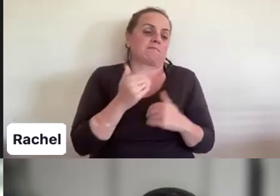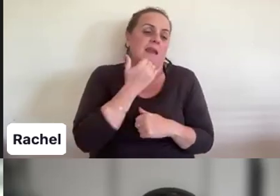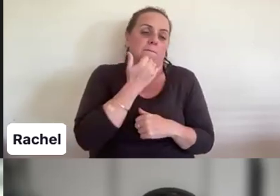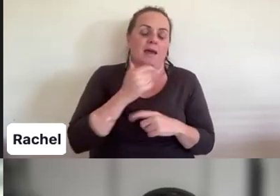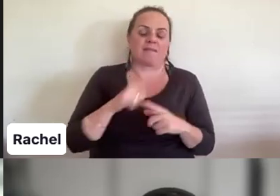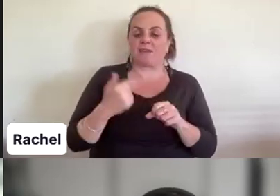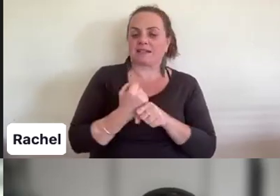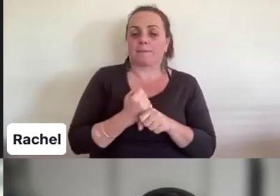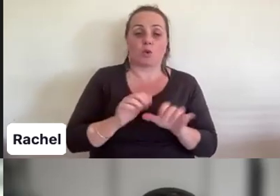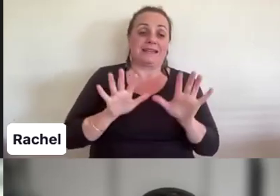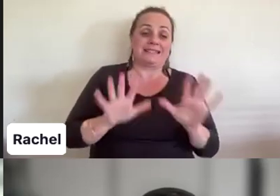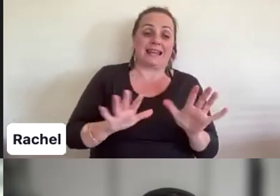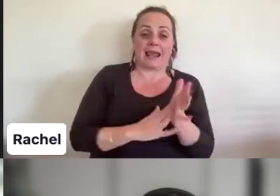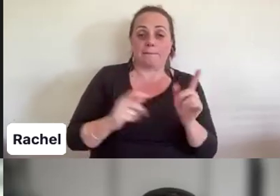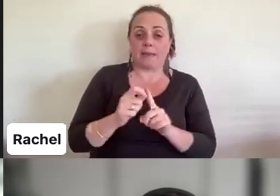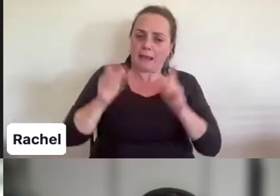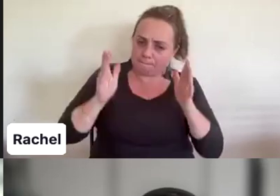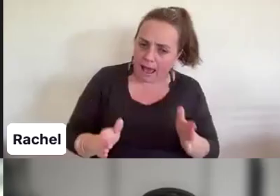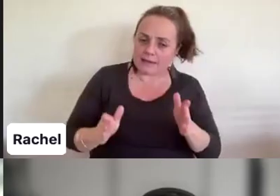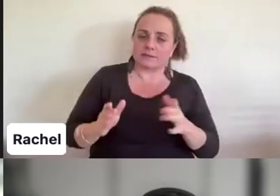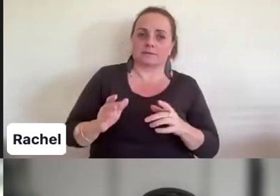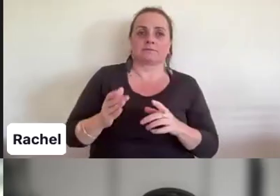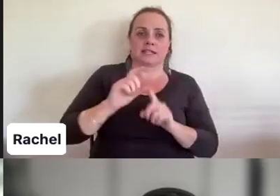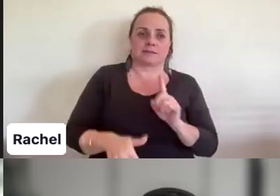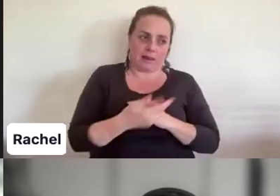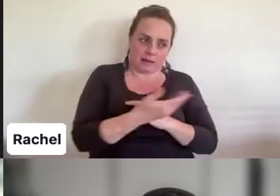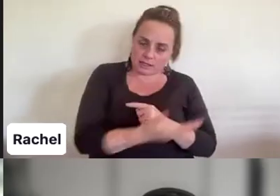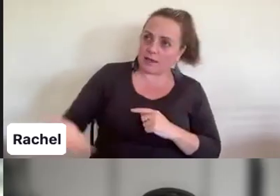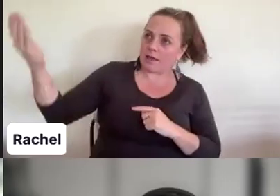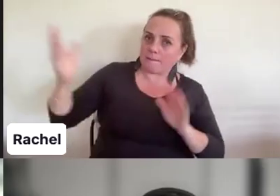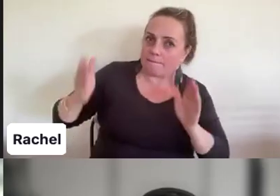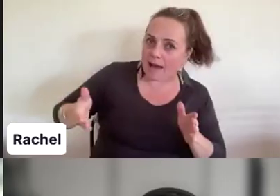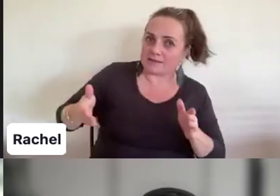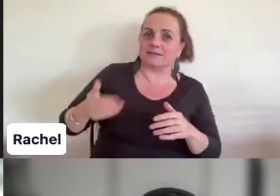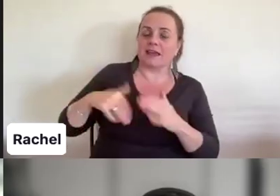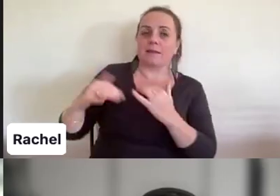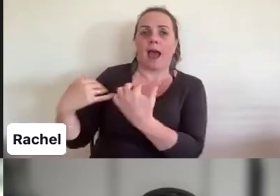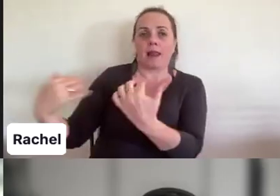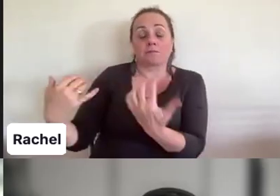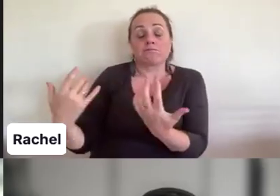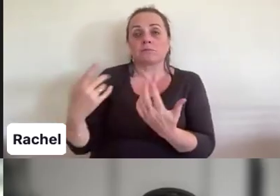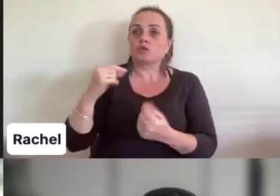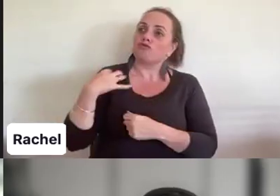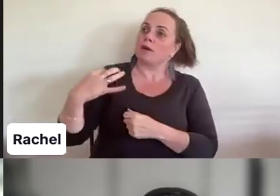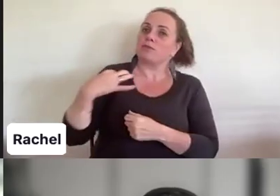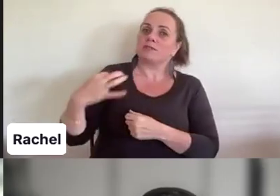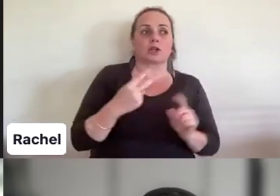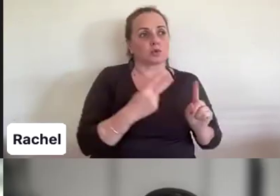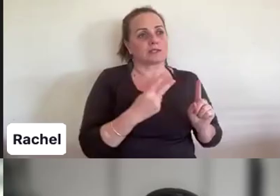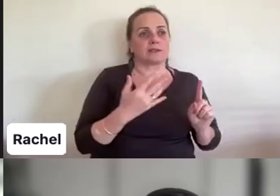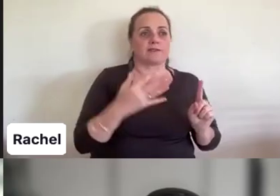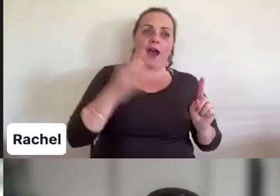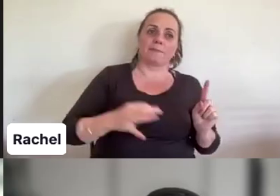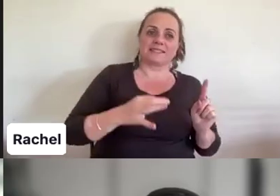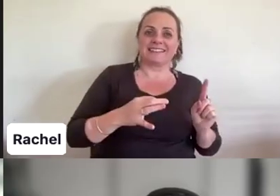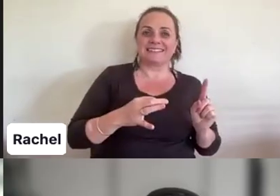ten MPs who come from disability community in the parliament to represent the 25%. But I'm